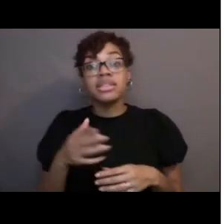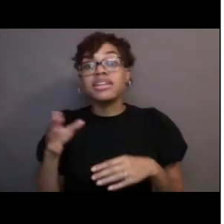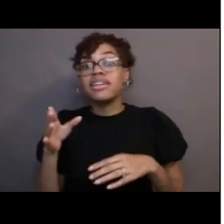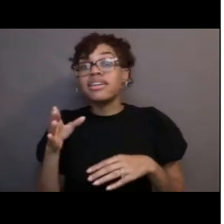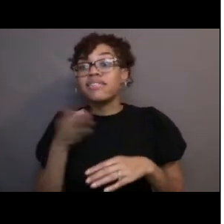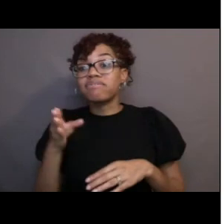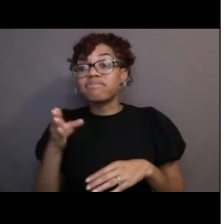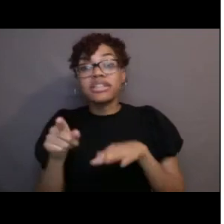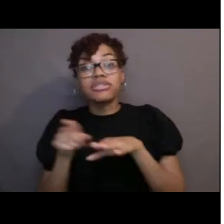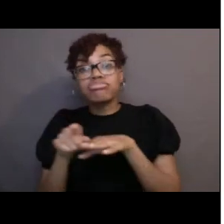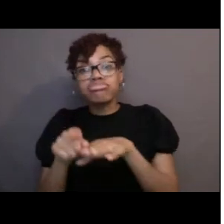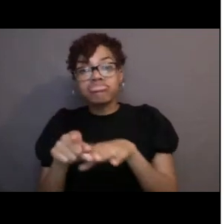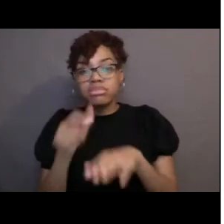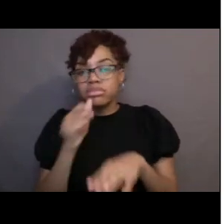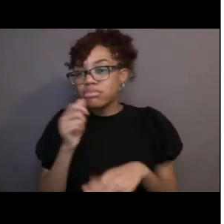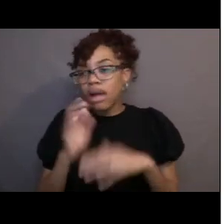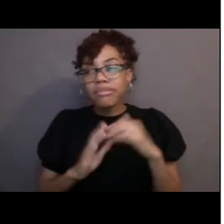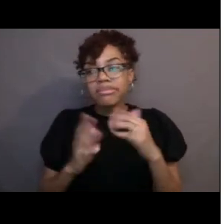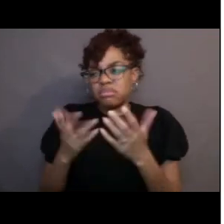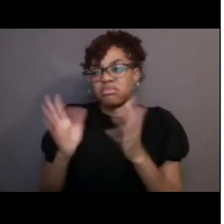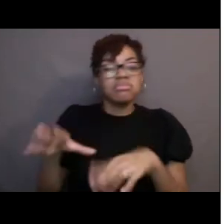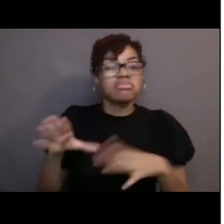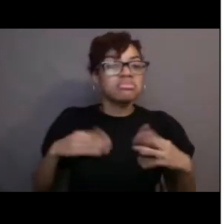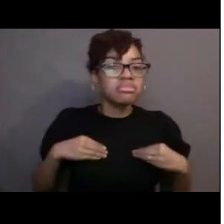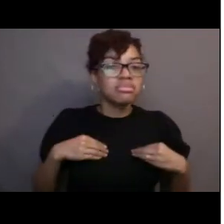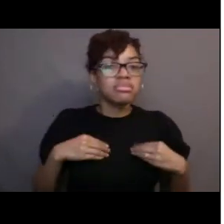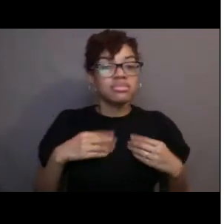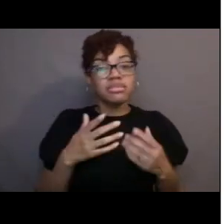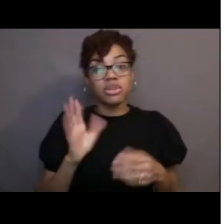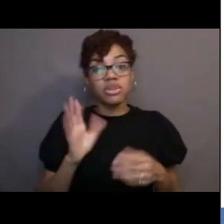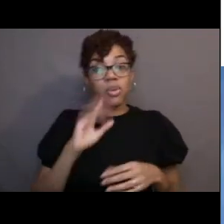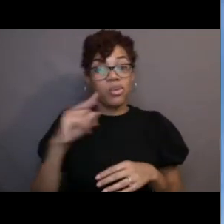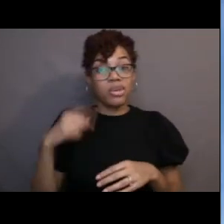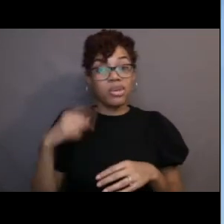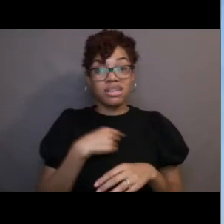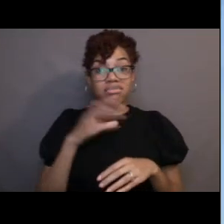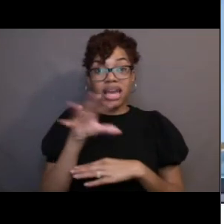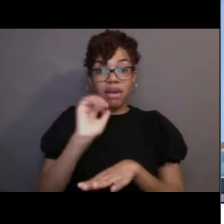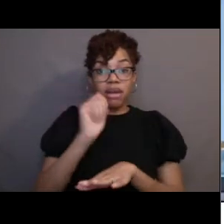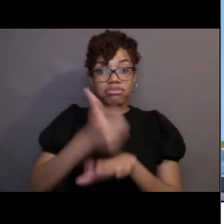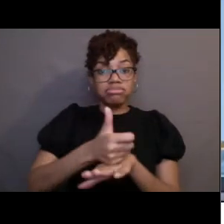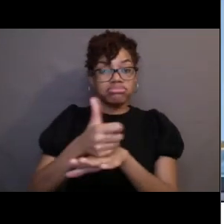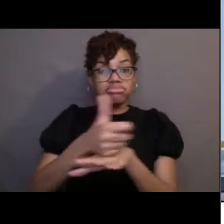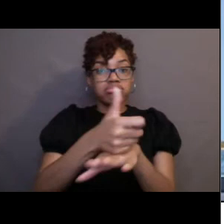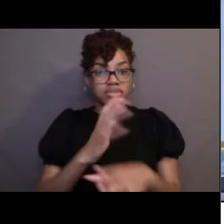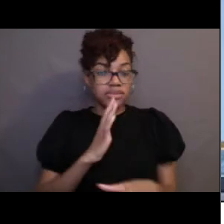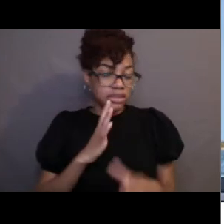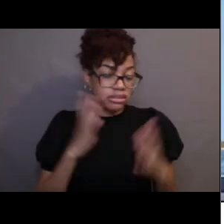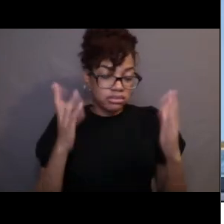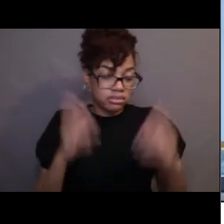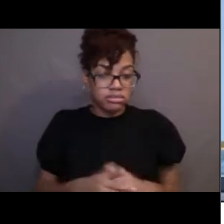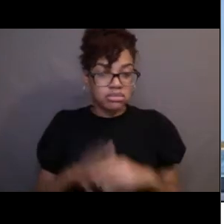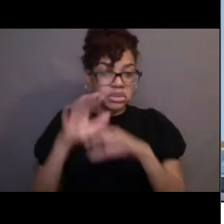And so that's what it's like to see the world through a sea turtle's eyes. Thank you.